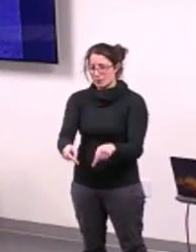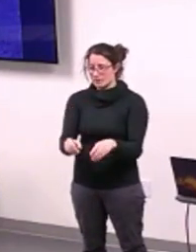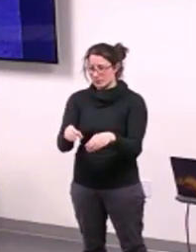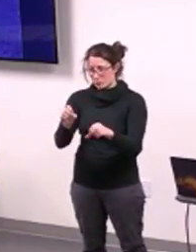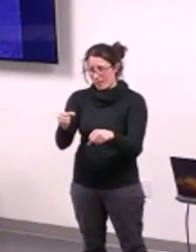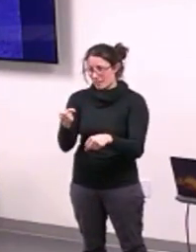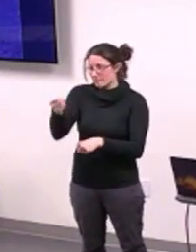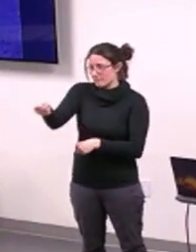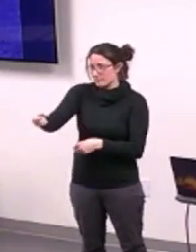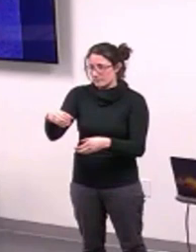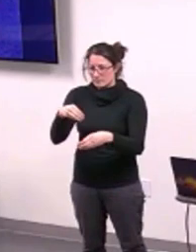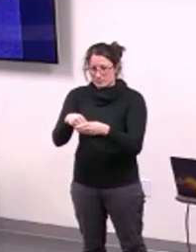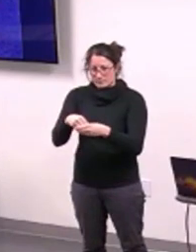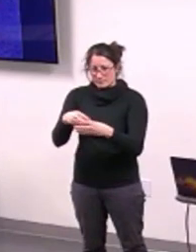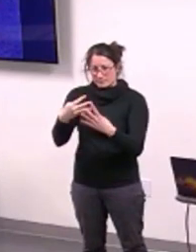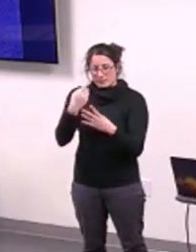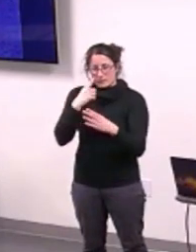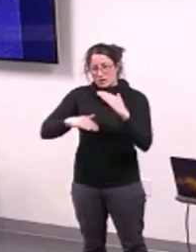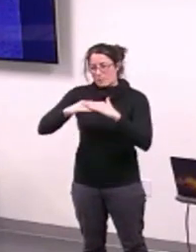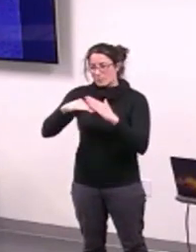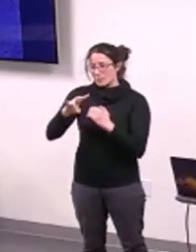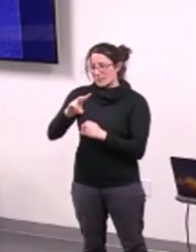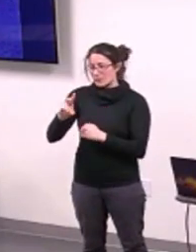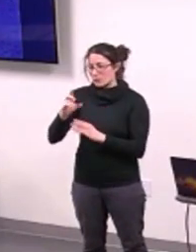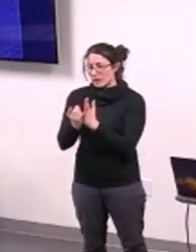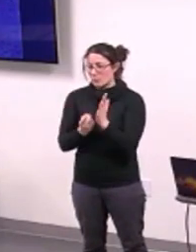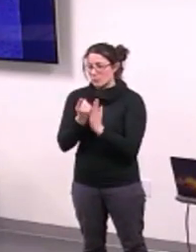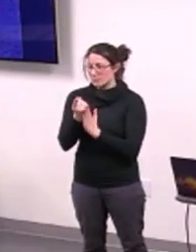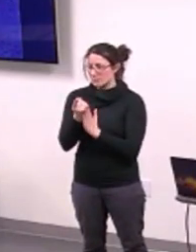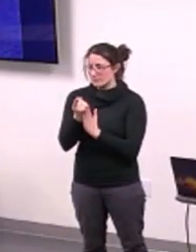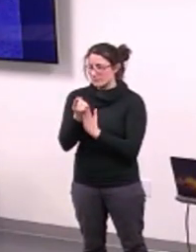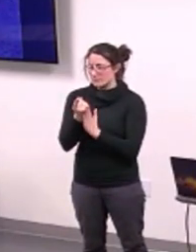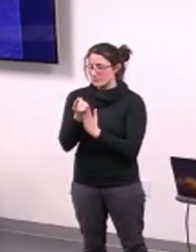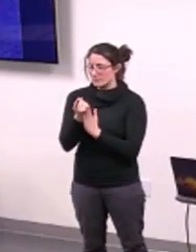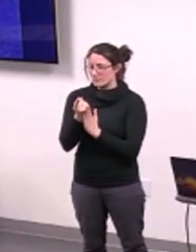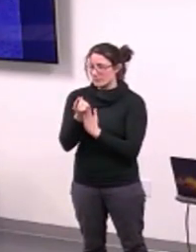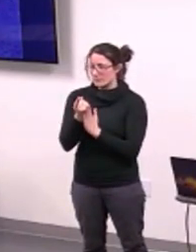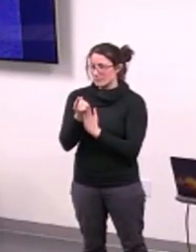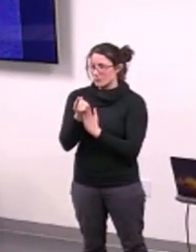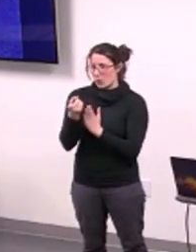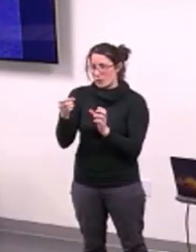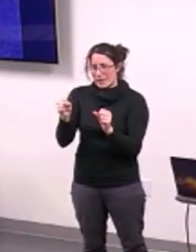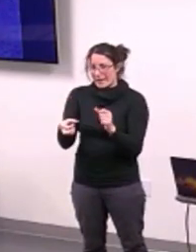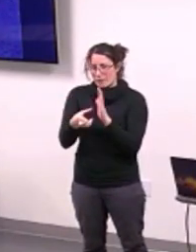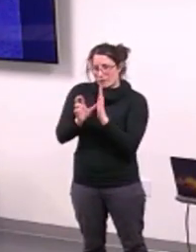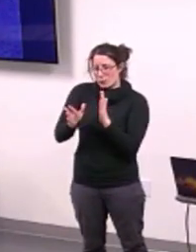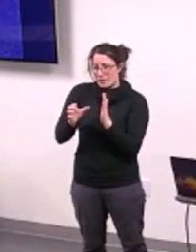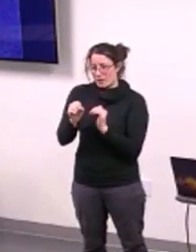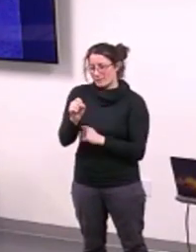For up to 72 hours. To you know review their status and see how they're doing mentally.